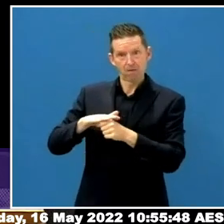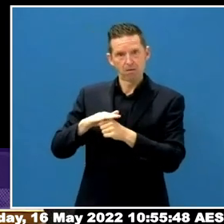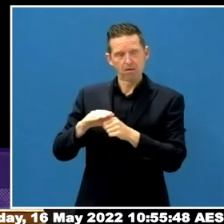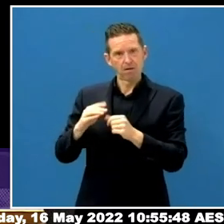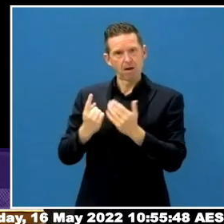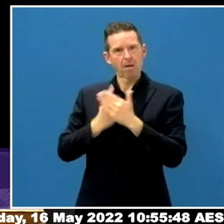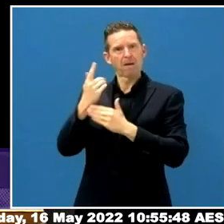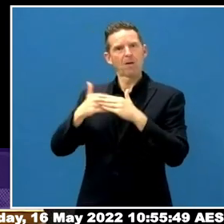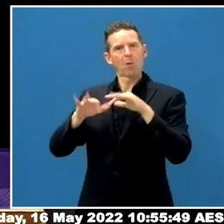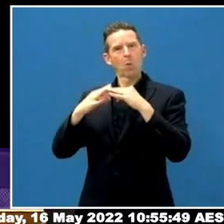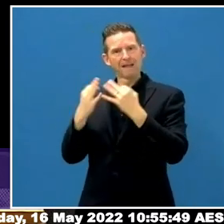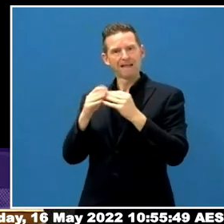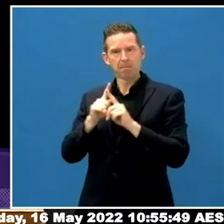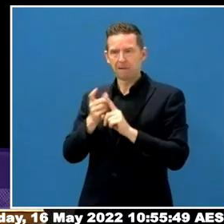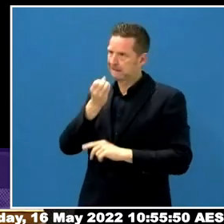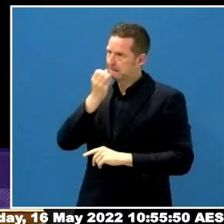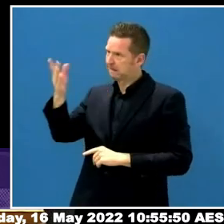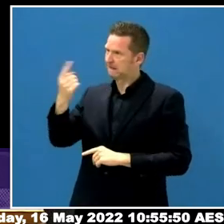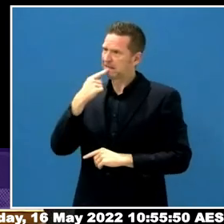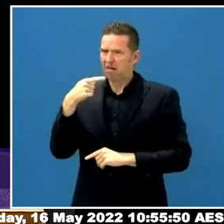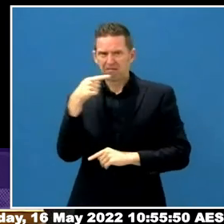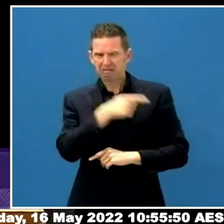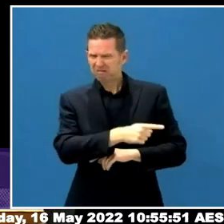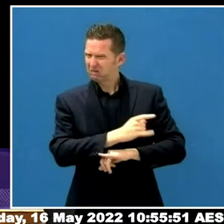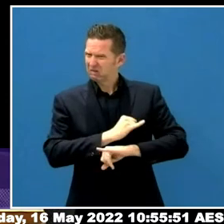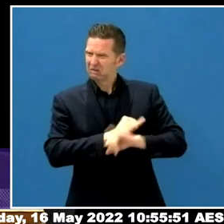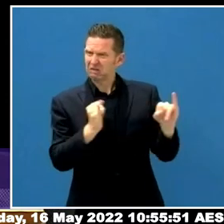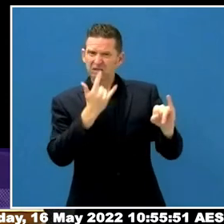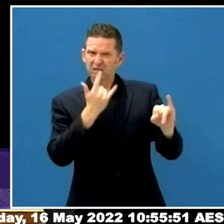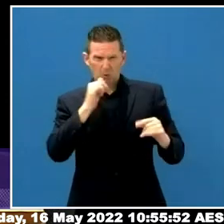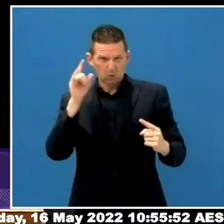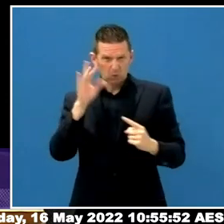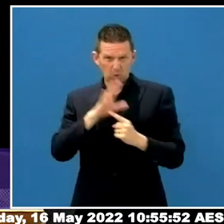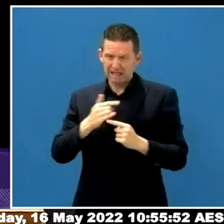concerns about the safety and quality of services being provided to people with